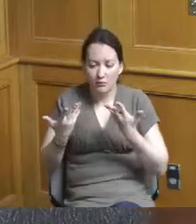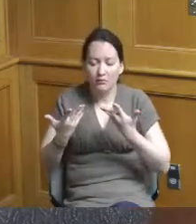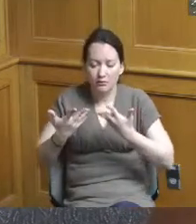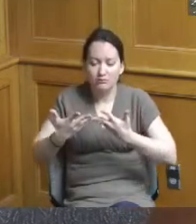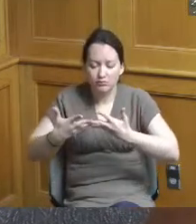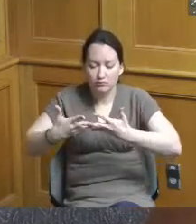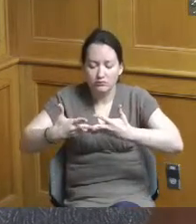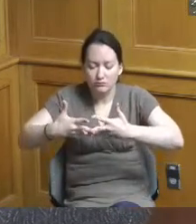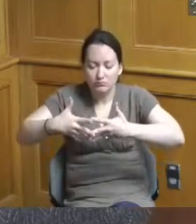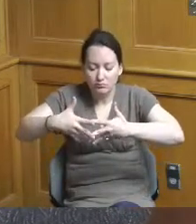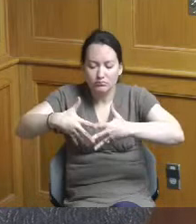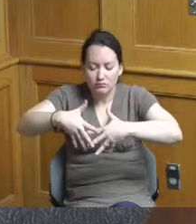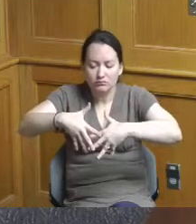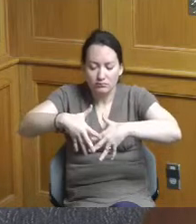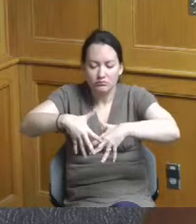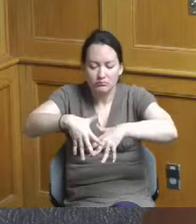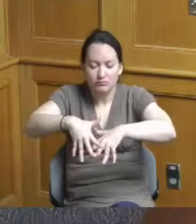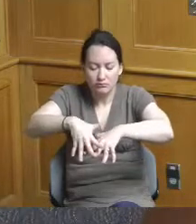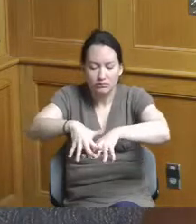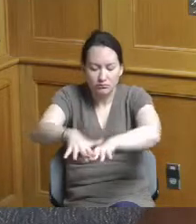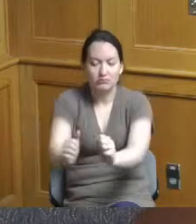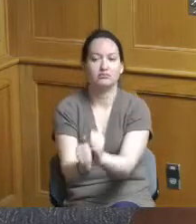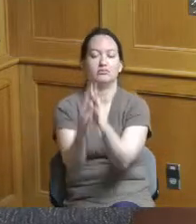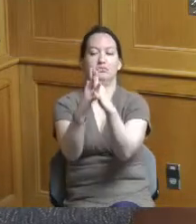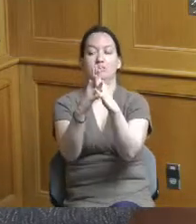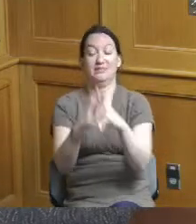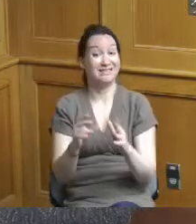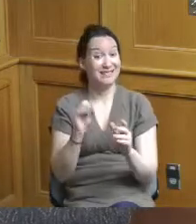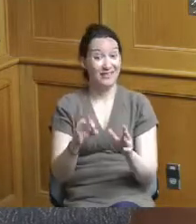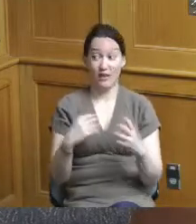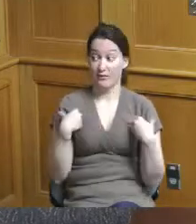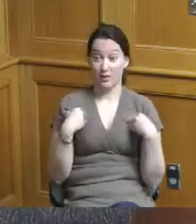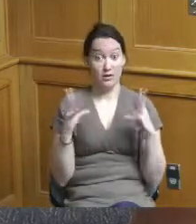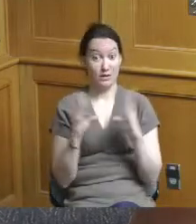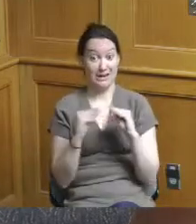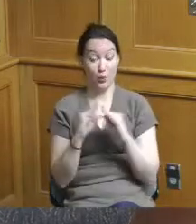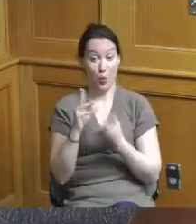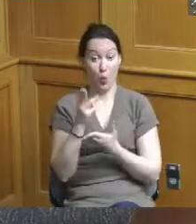think we have a convention center right now if we had a headquarter hotel that could get some other